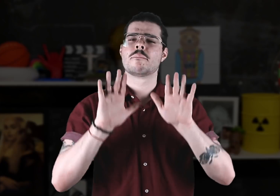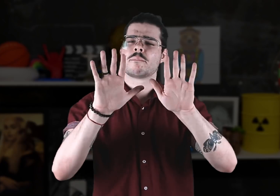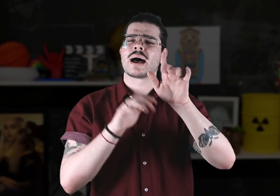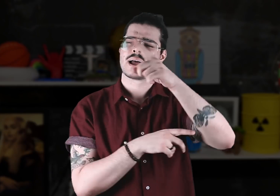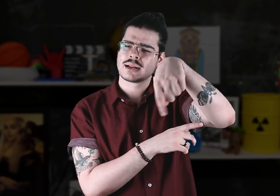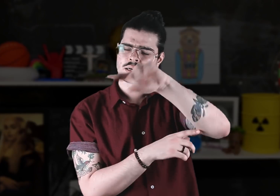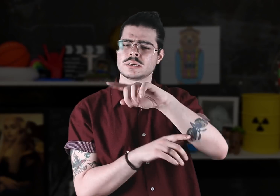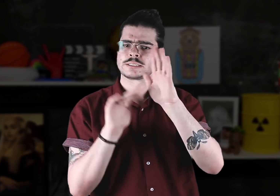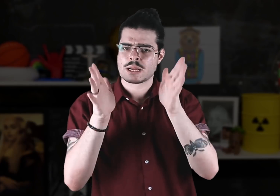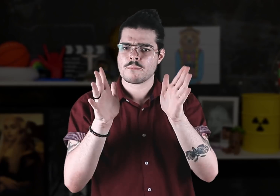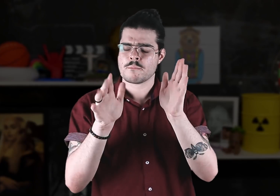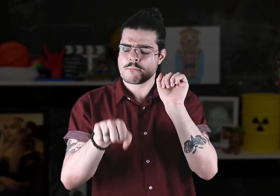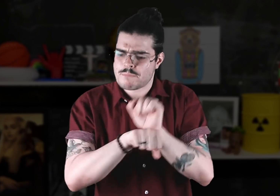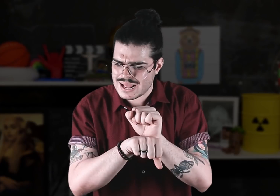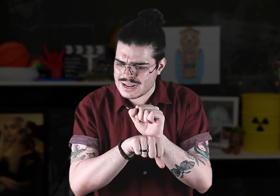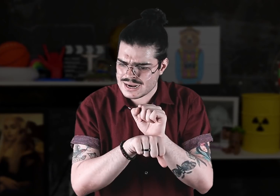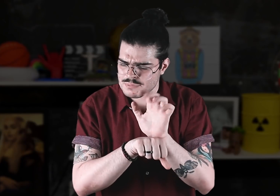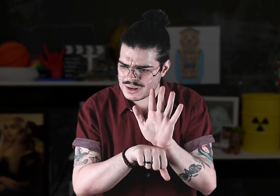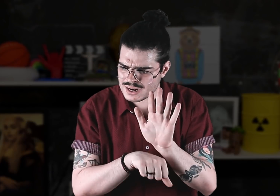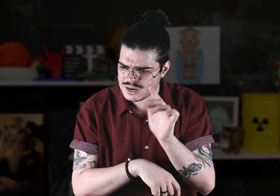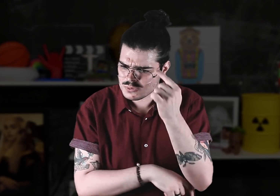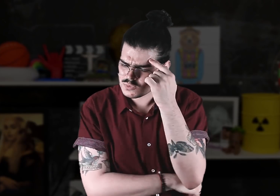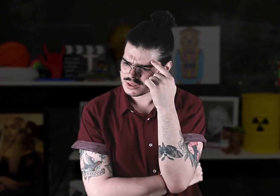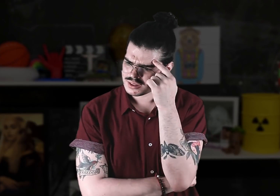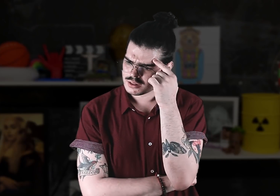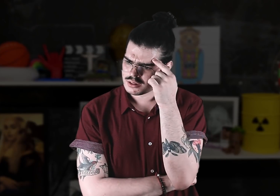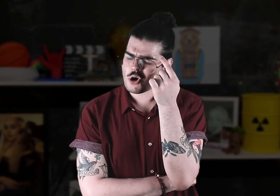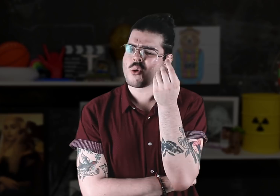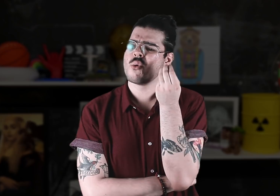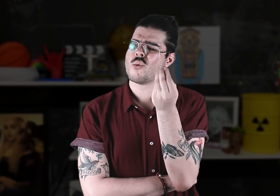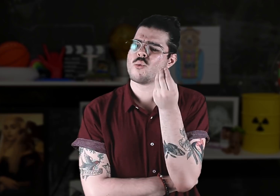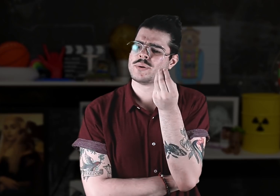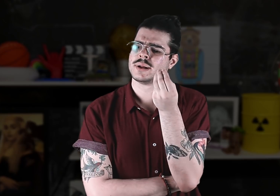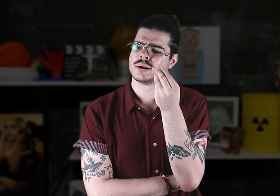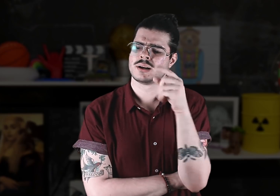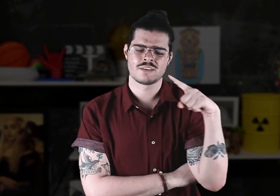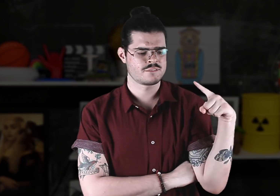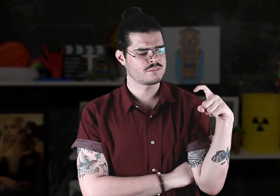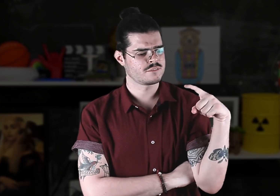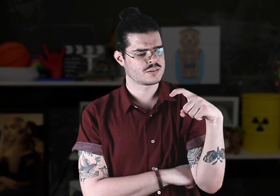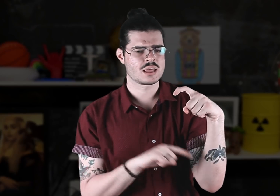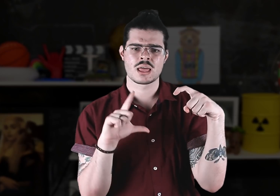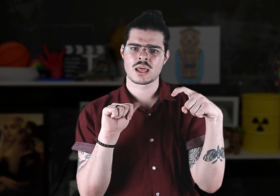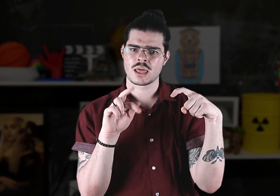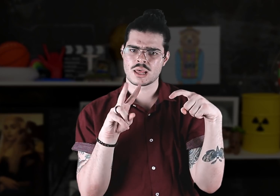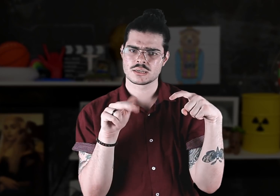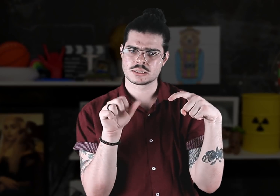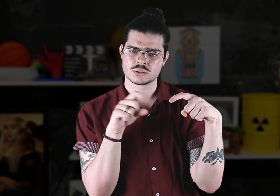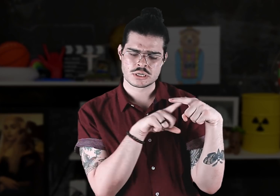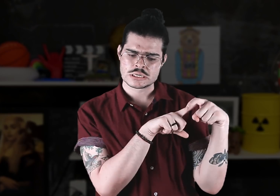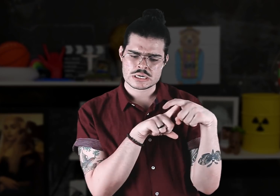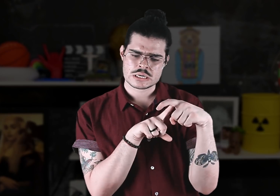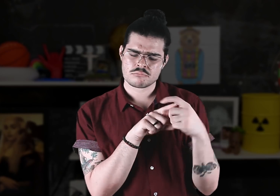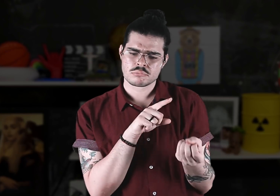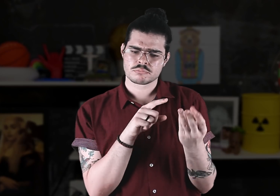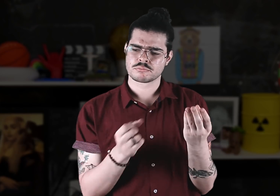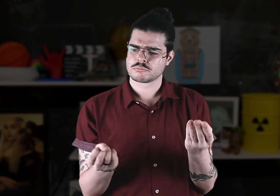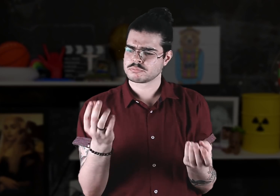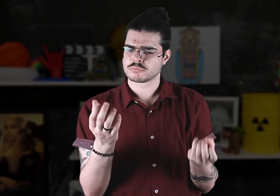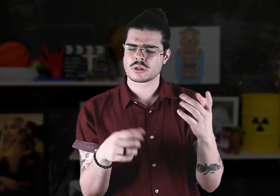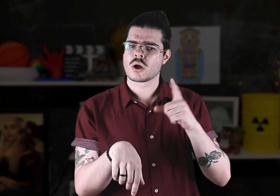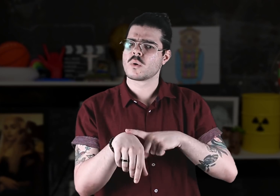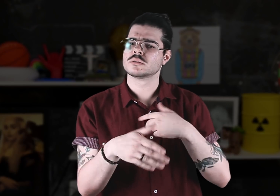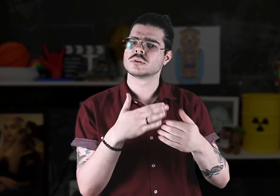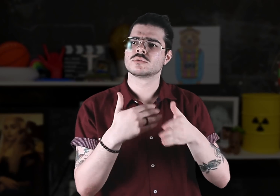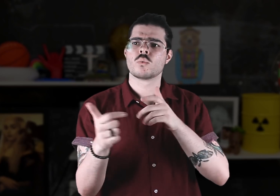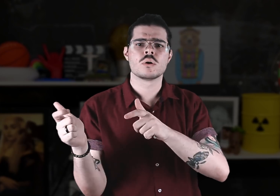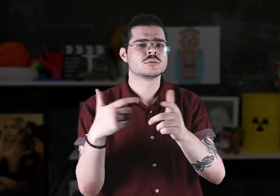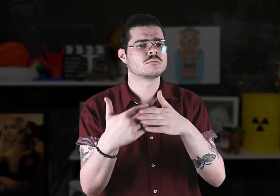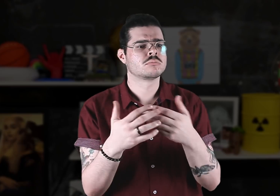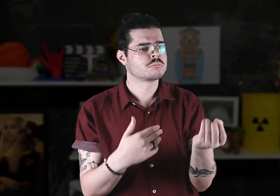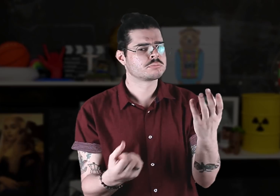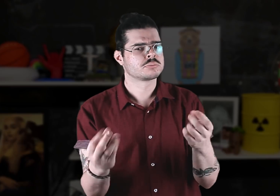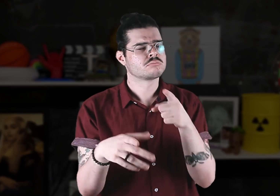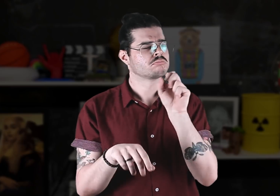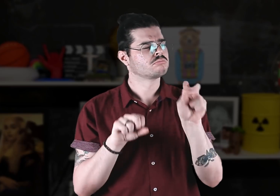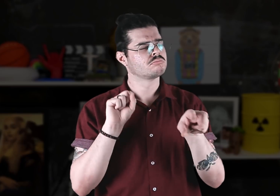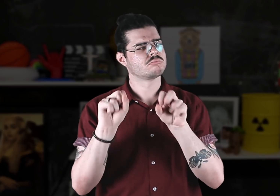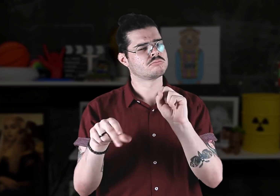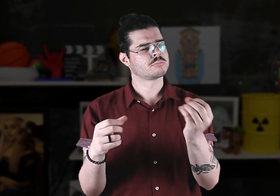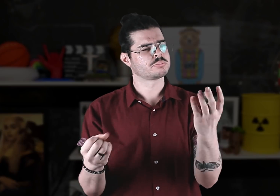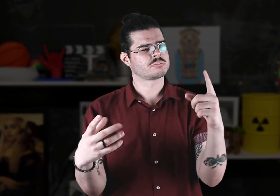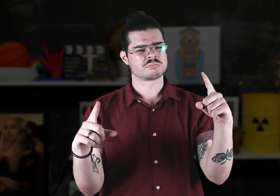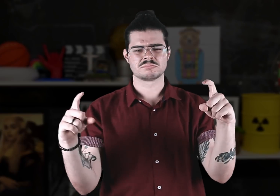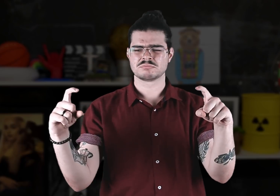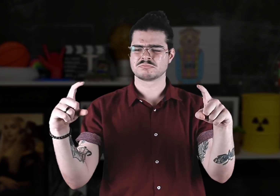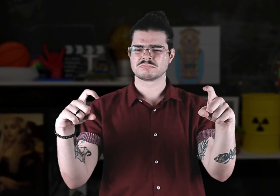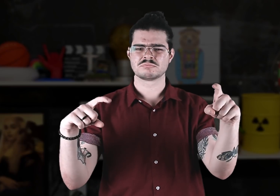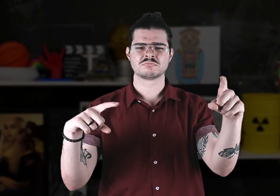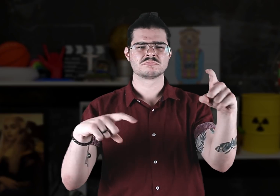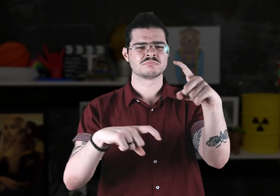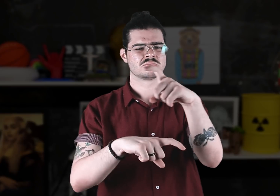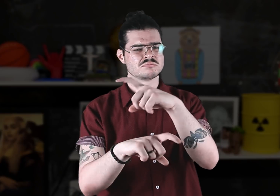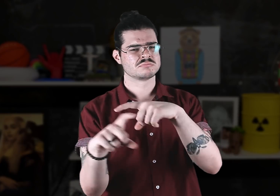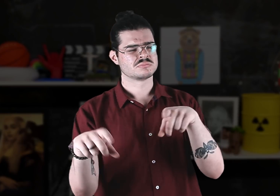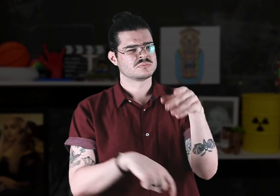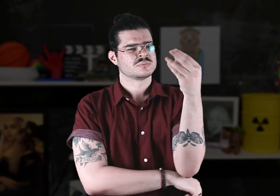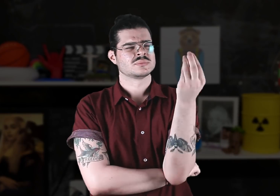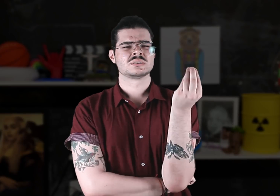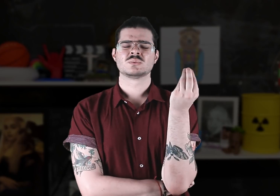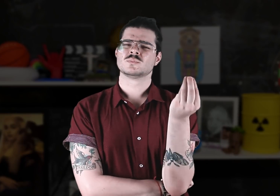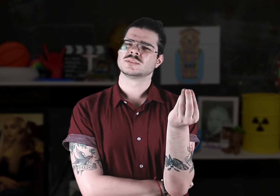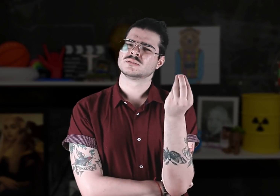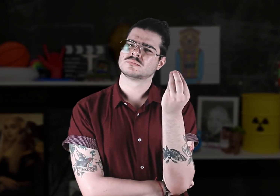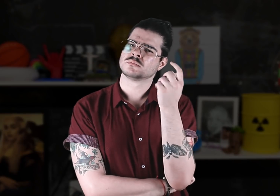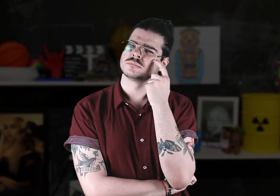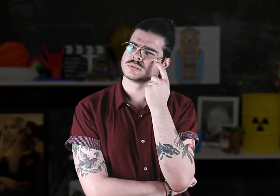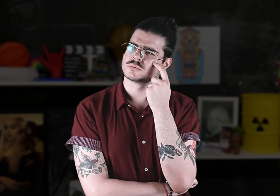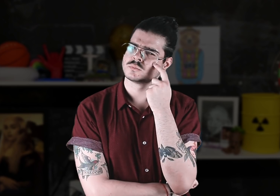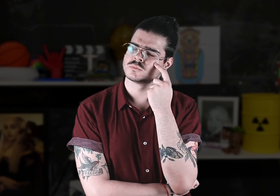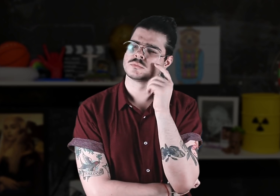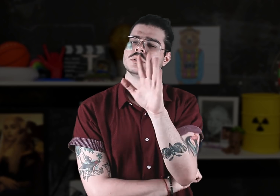Now have you ever stopped to think how the larvae could come out of nowhere at any time?